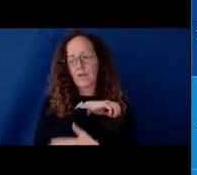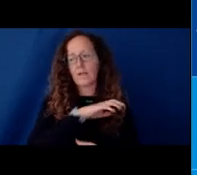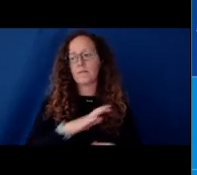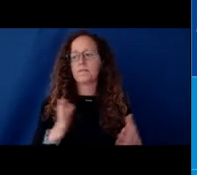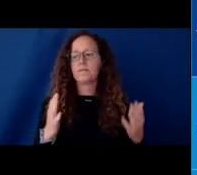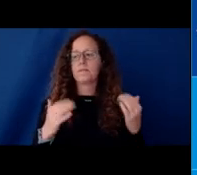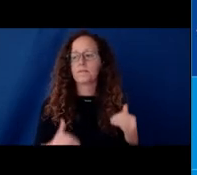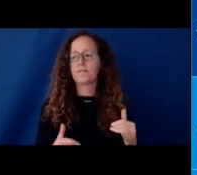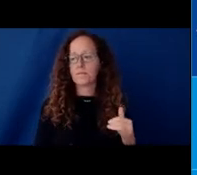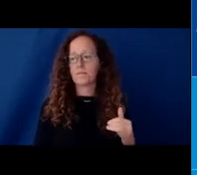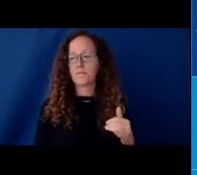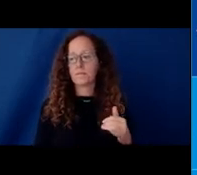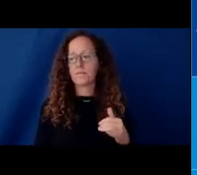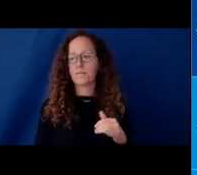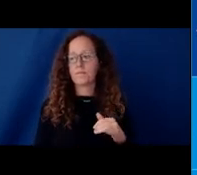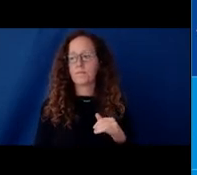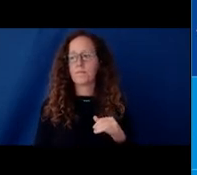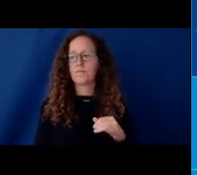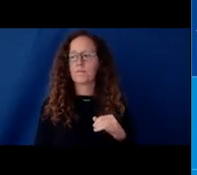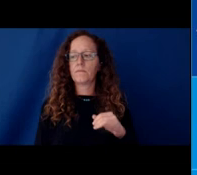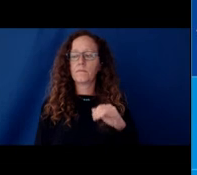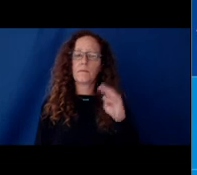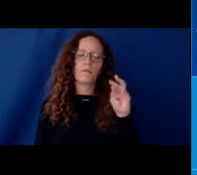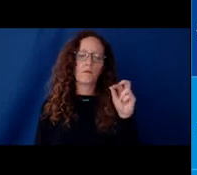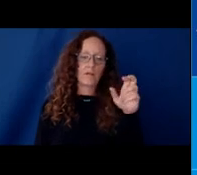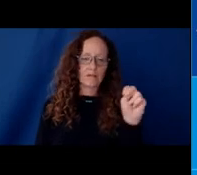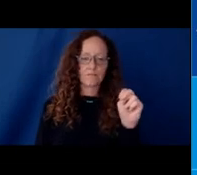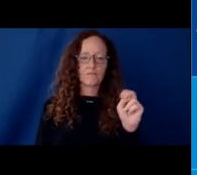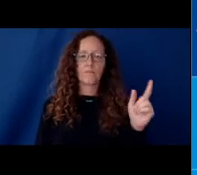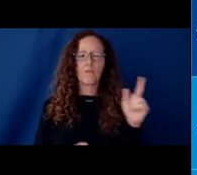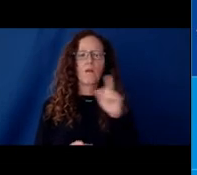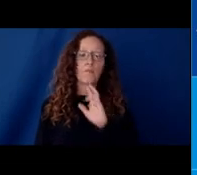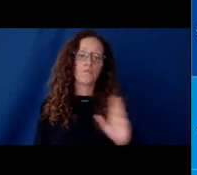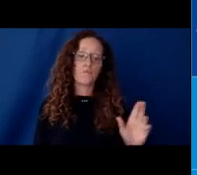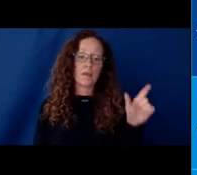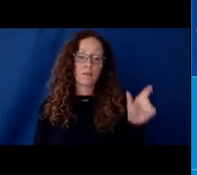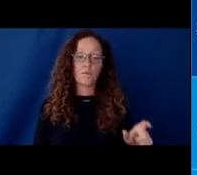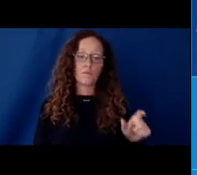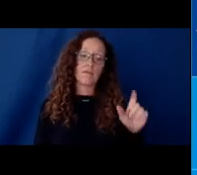in planning documents like these examples on the right, from Maricopa County's Hazard